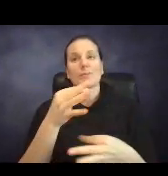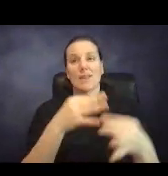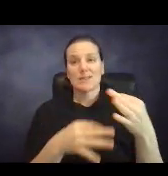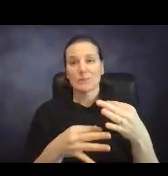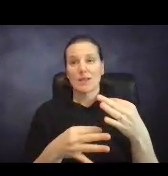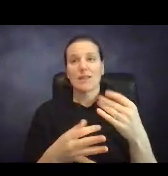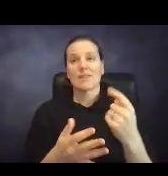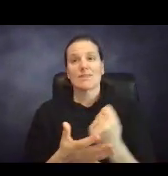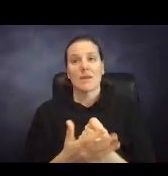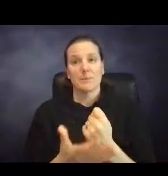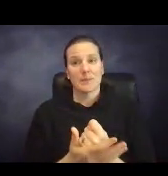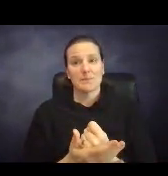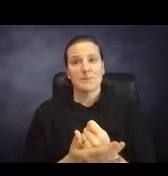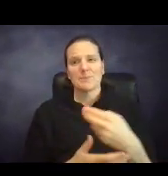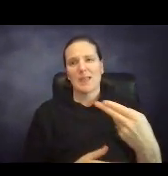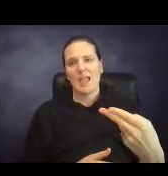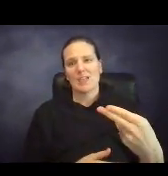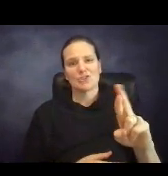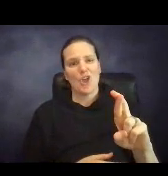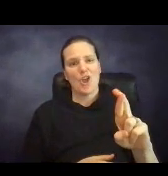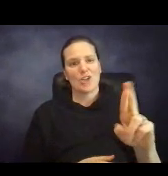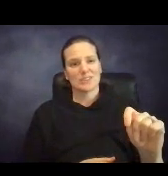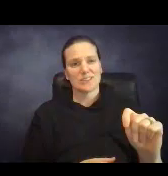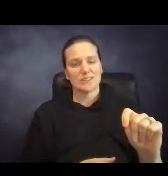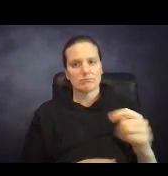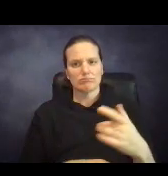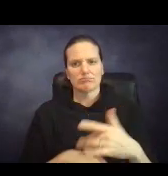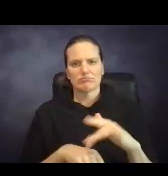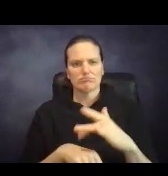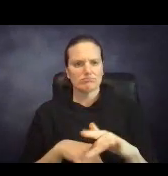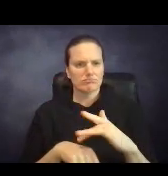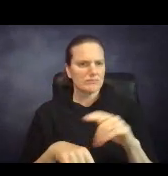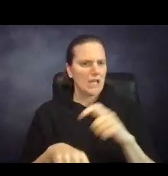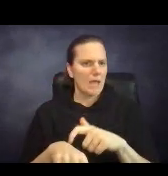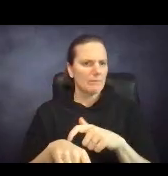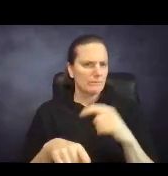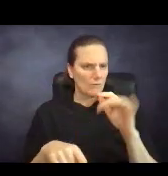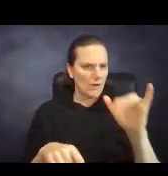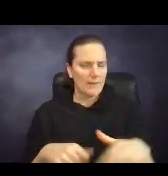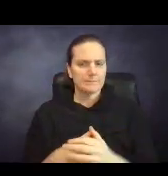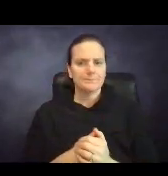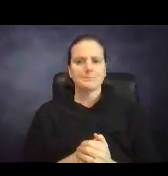And I wanna, I wanna for sure make time for that. So I view hormone replacement therapy as,